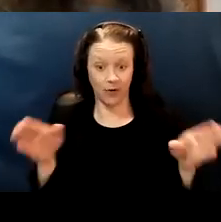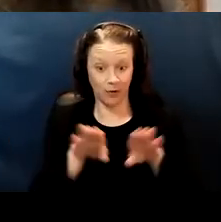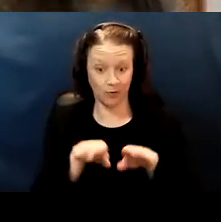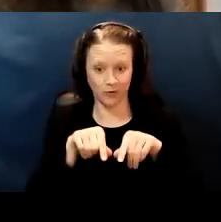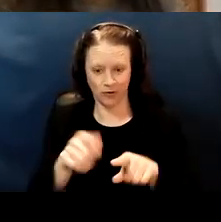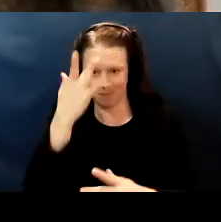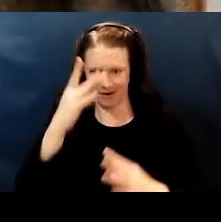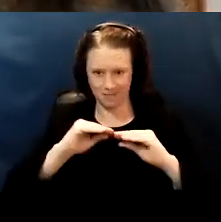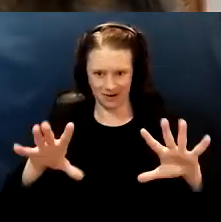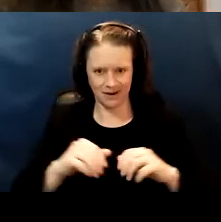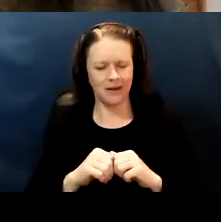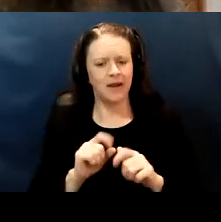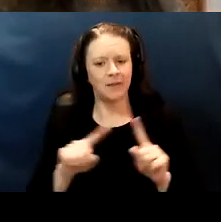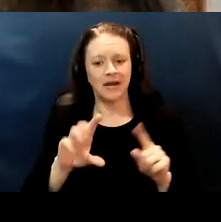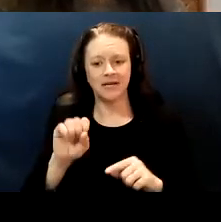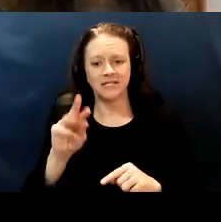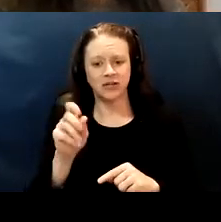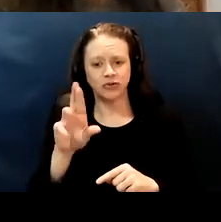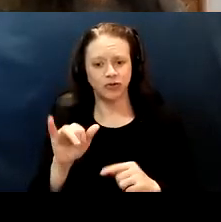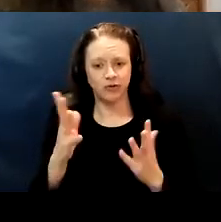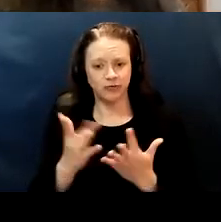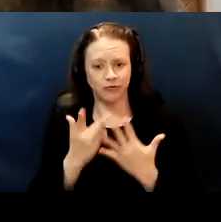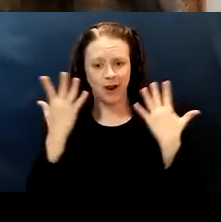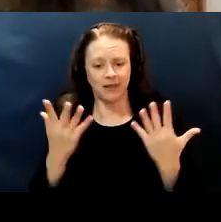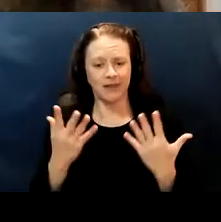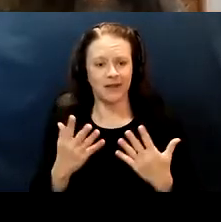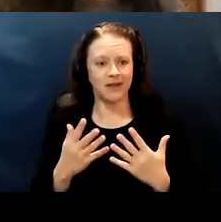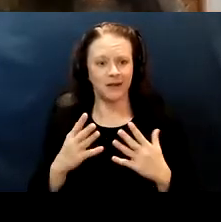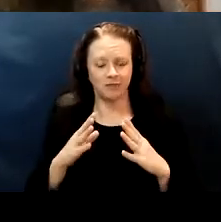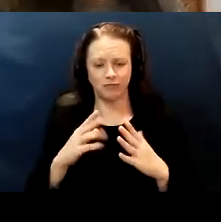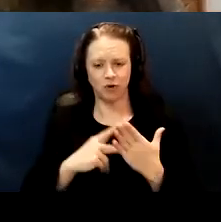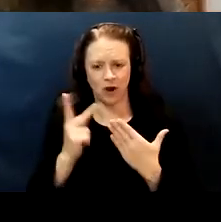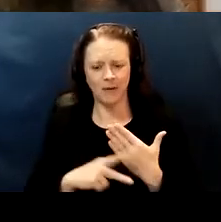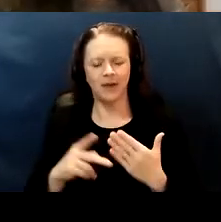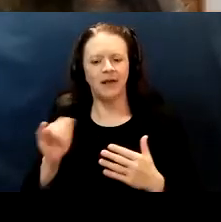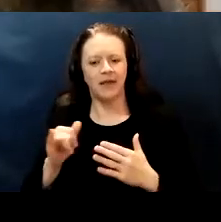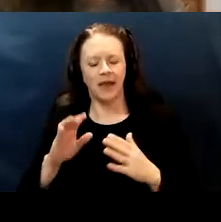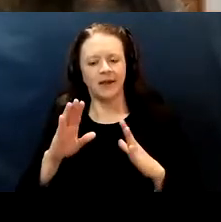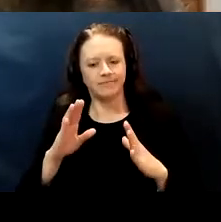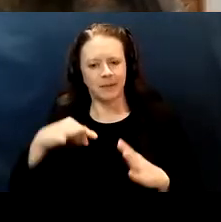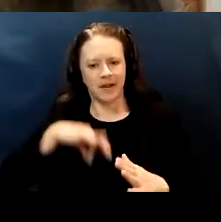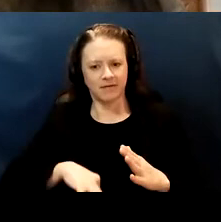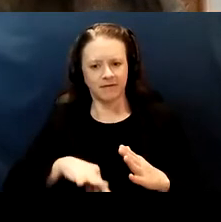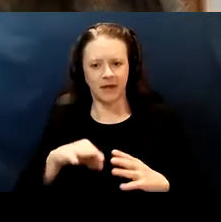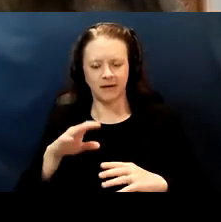But sensory-friendly programming is benefiting autistic people, those with sensory processing disorder and many